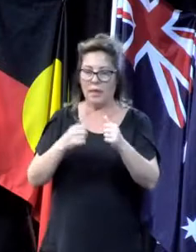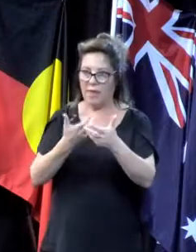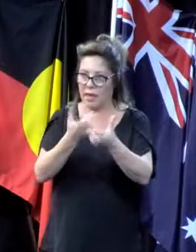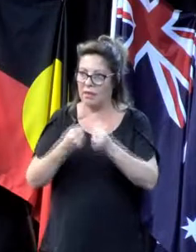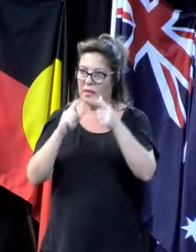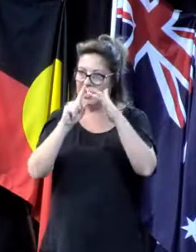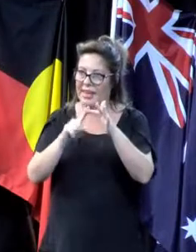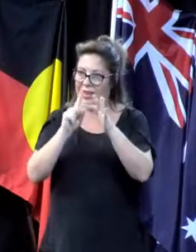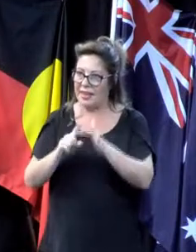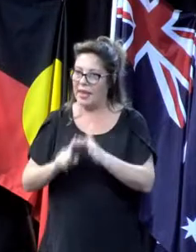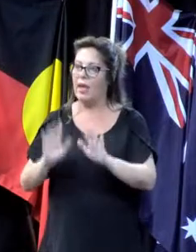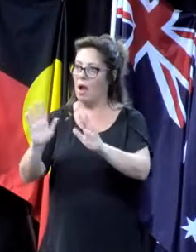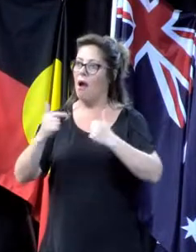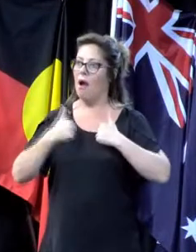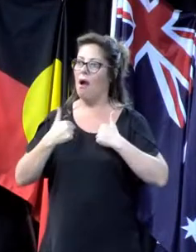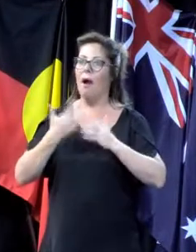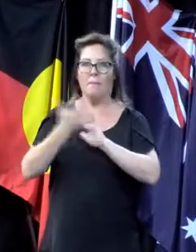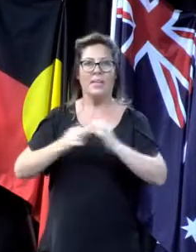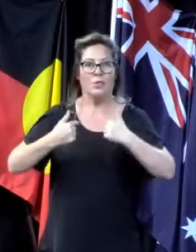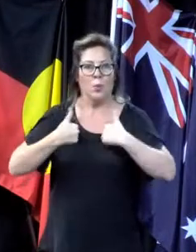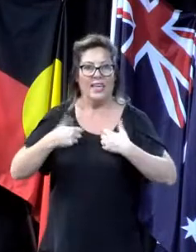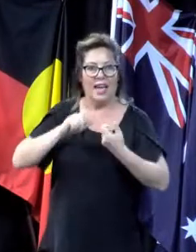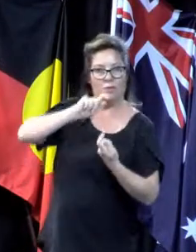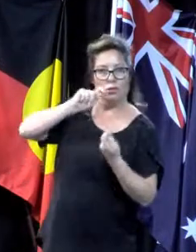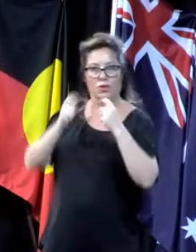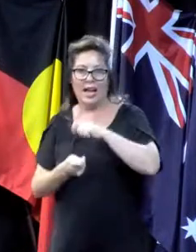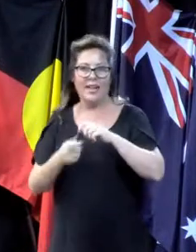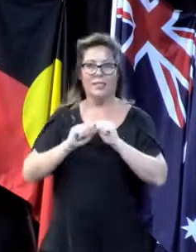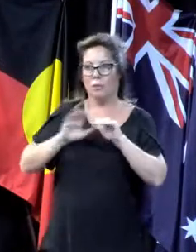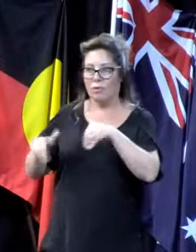We may need some extra reading. They may need to go to a numeracy program.